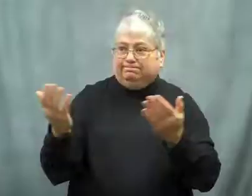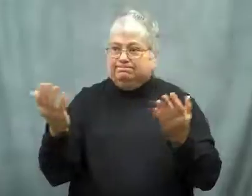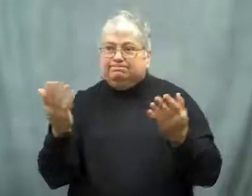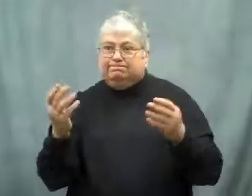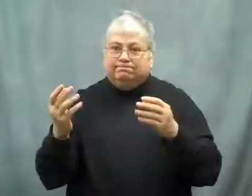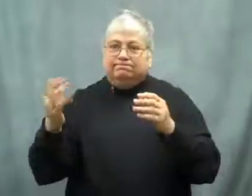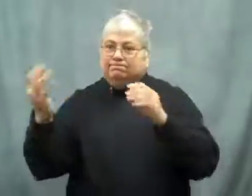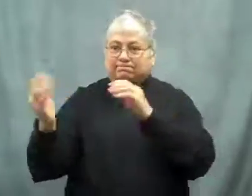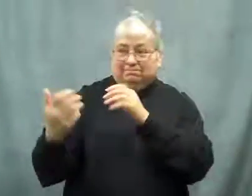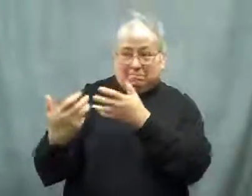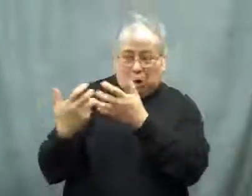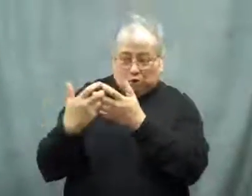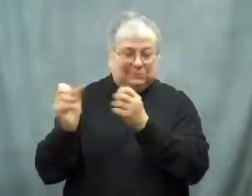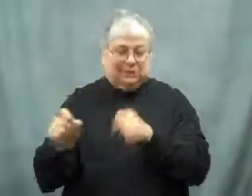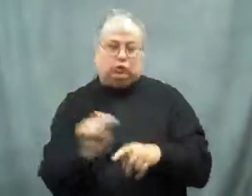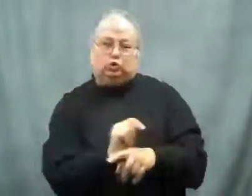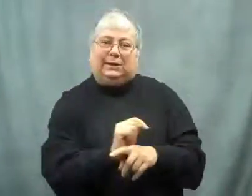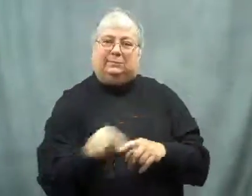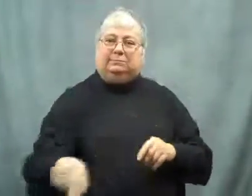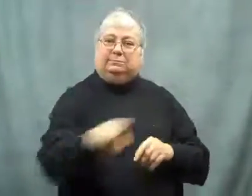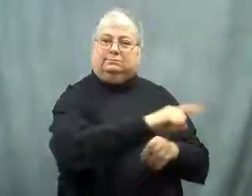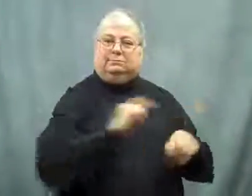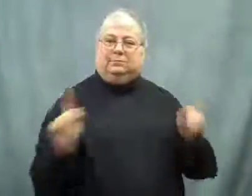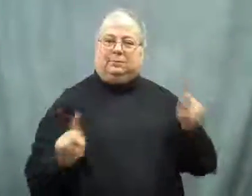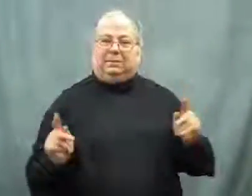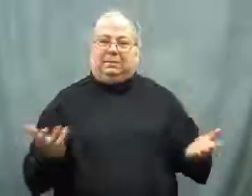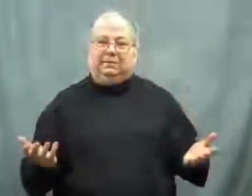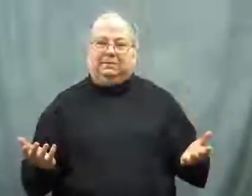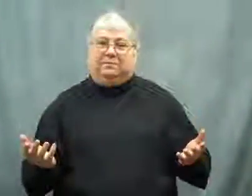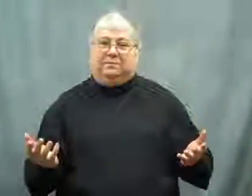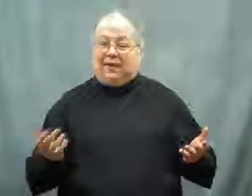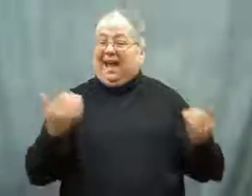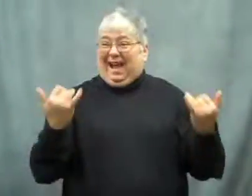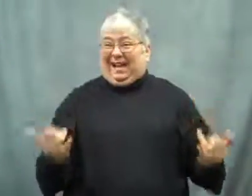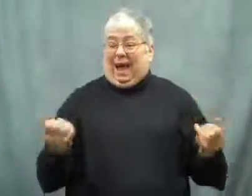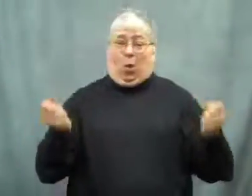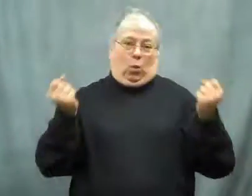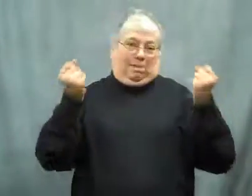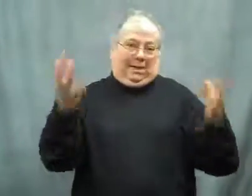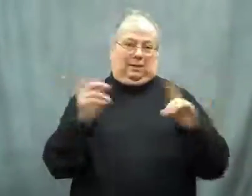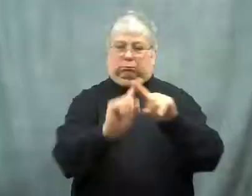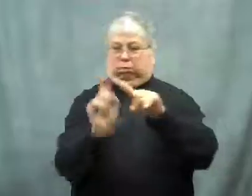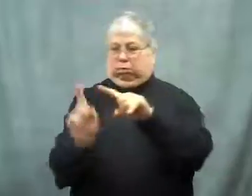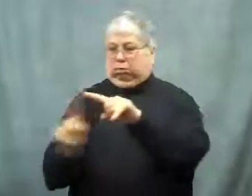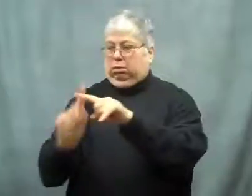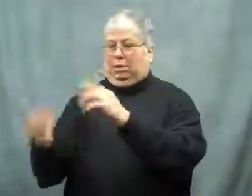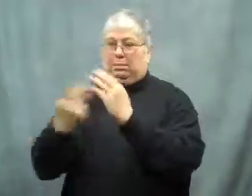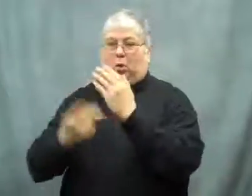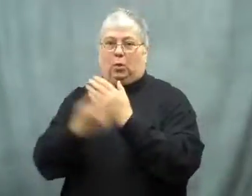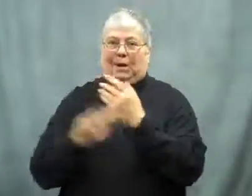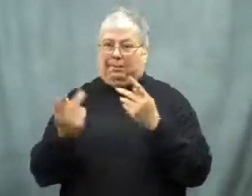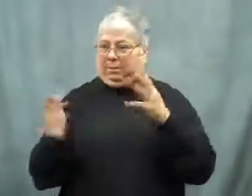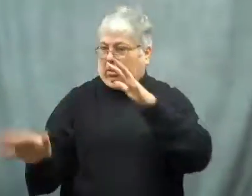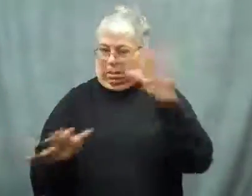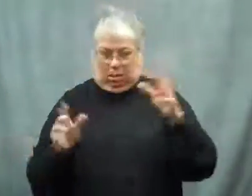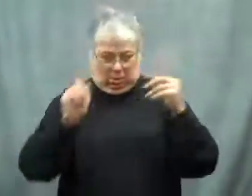to provide training for these people.